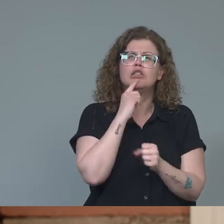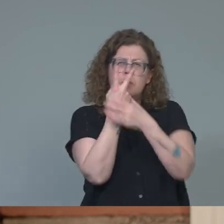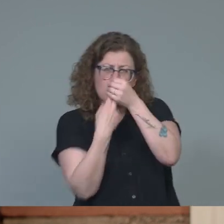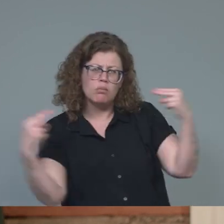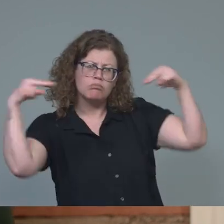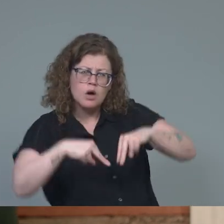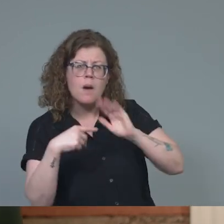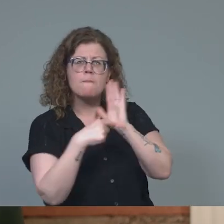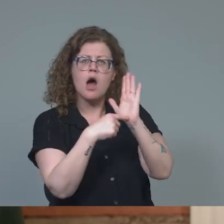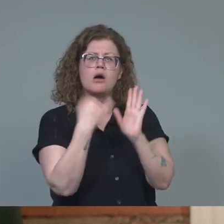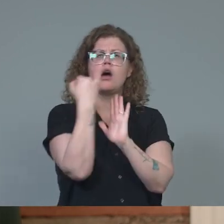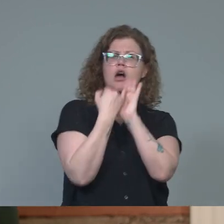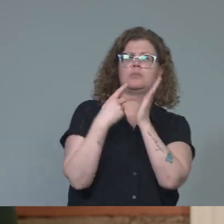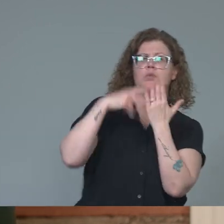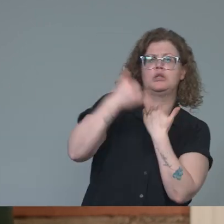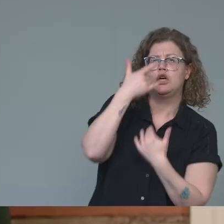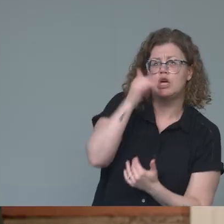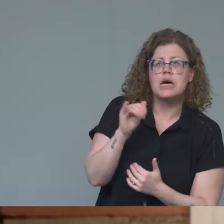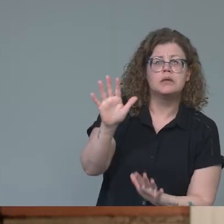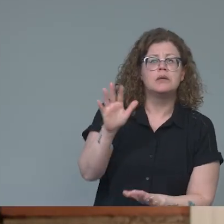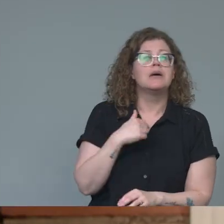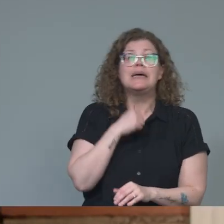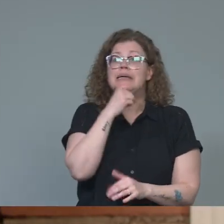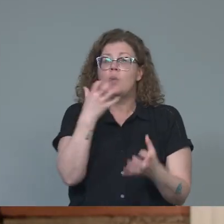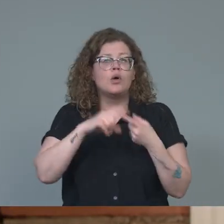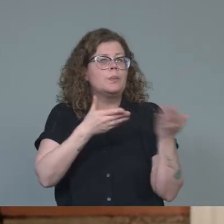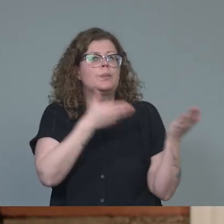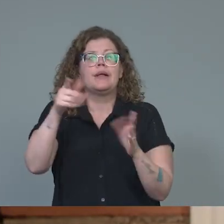how much that's going to cost in order to do that. And communities, if you're expecting